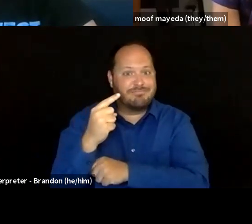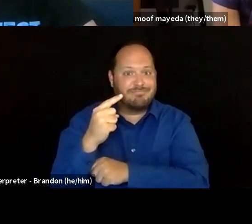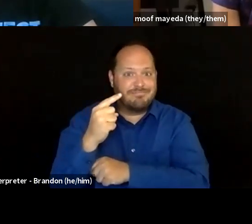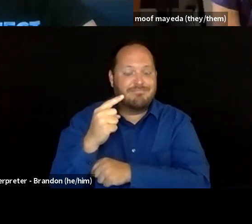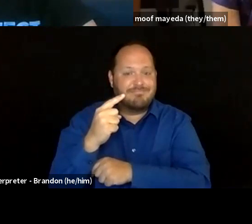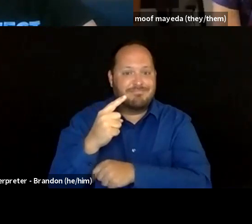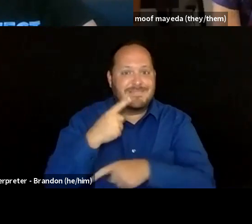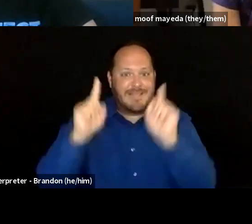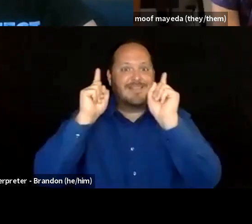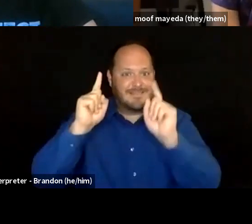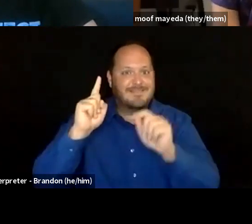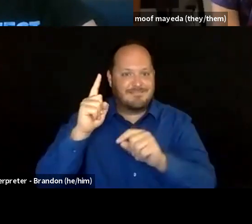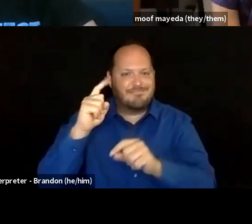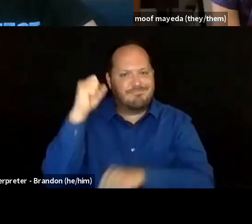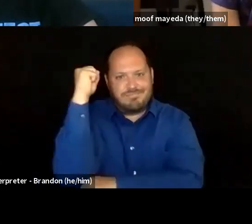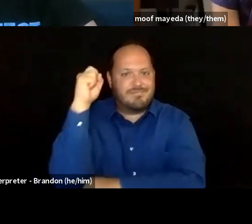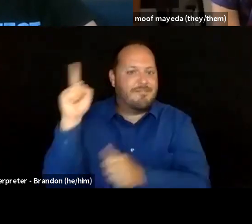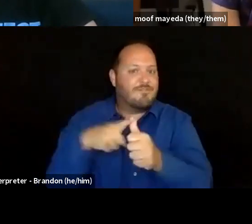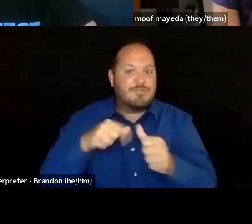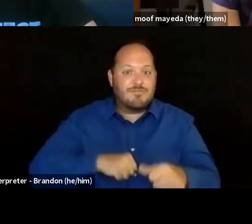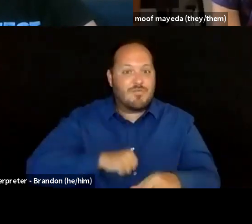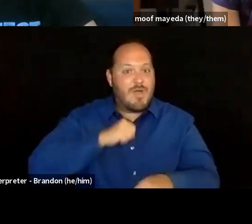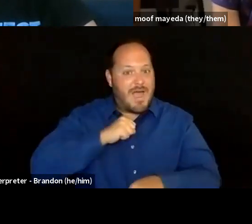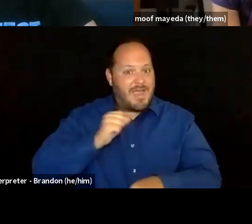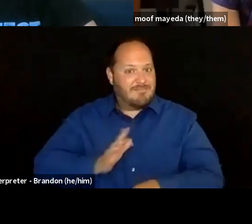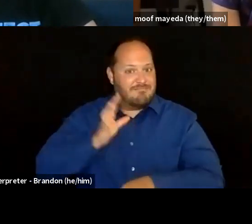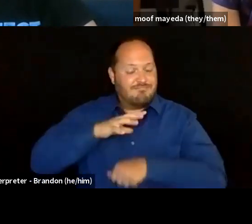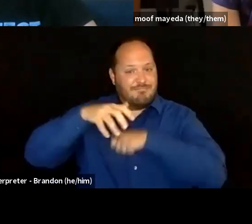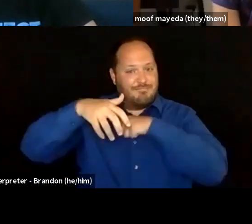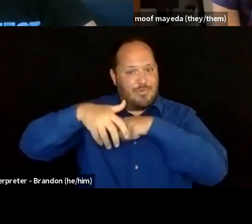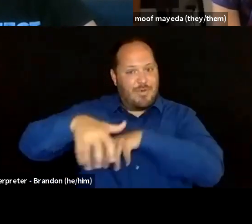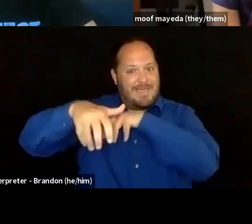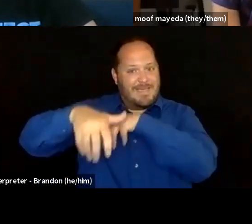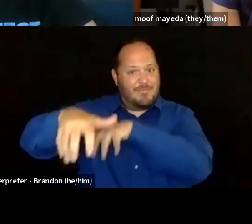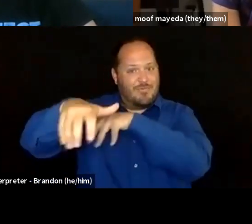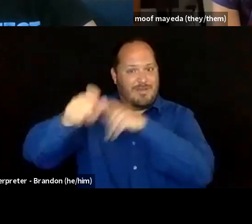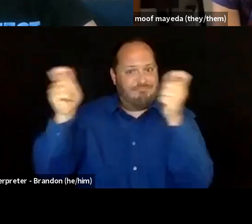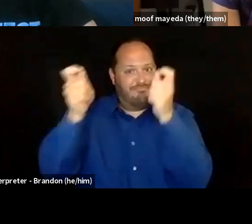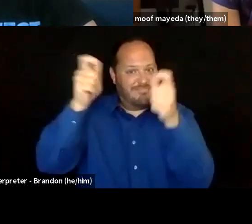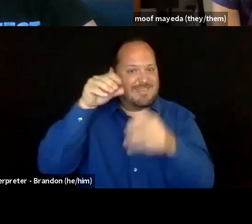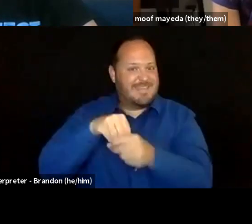This one is more of a legal question so I may take a crack at a first.